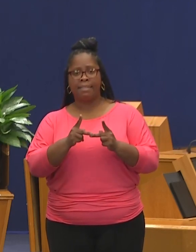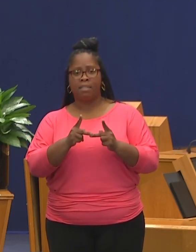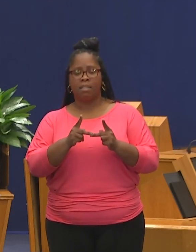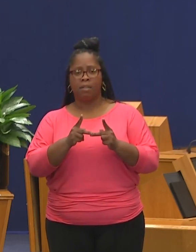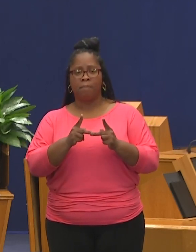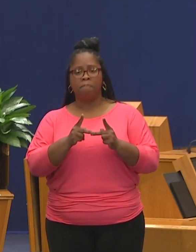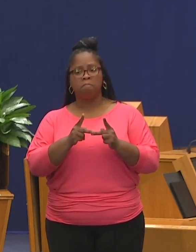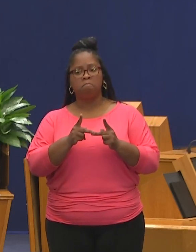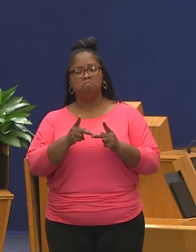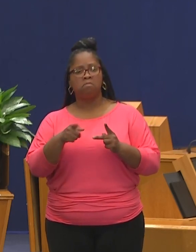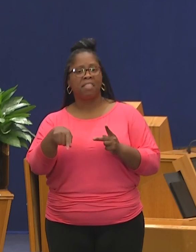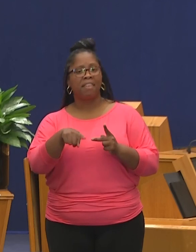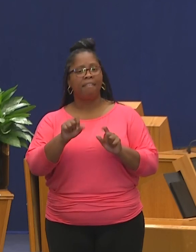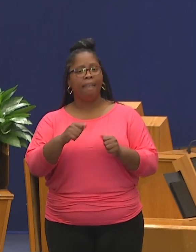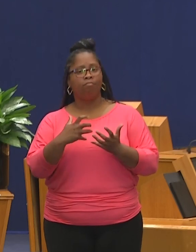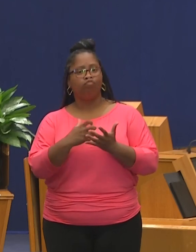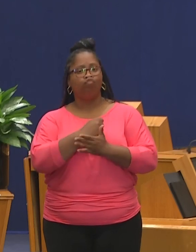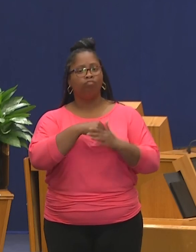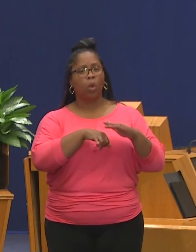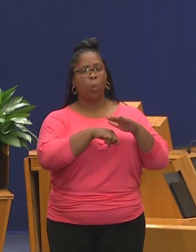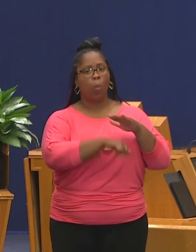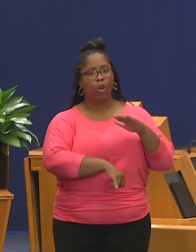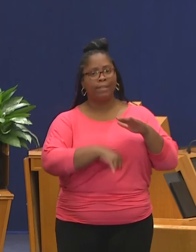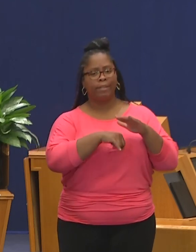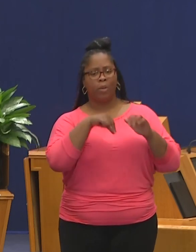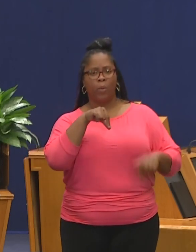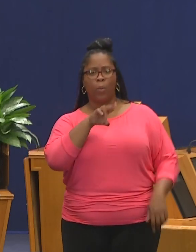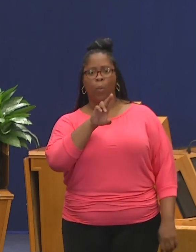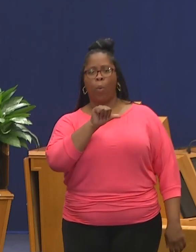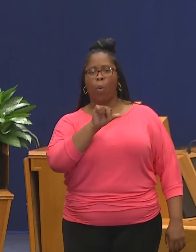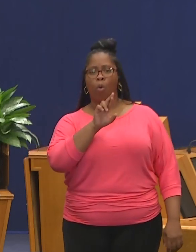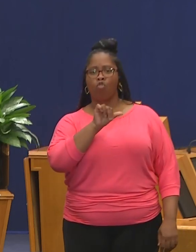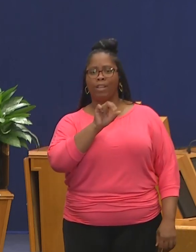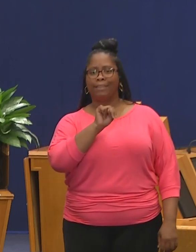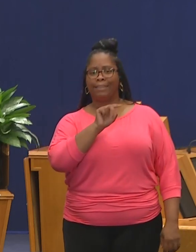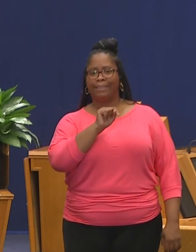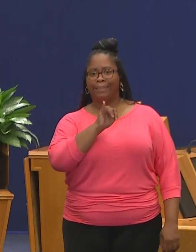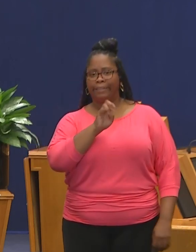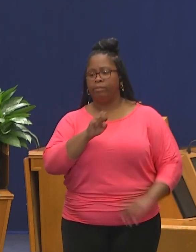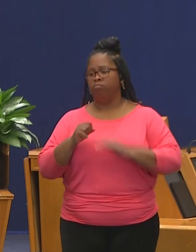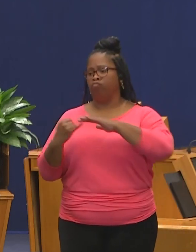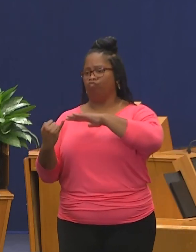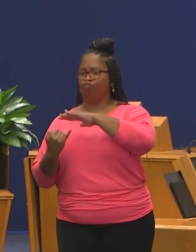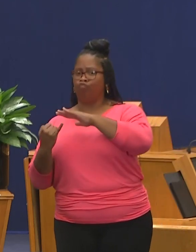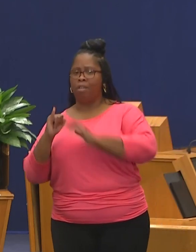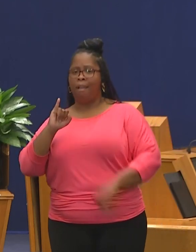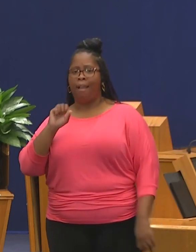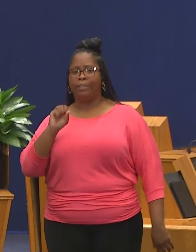THOSE SITES SO THAT THEY CAN USE